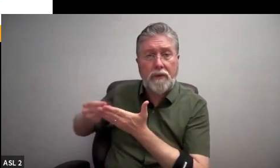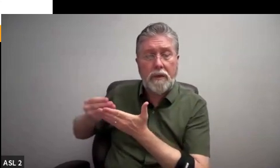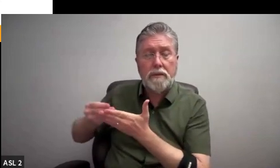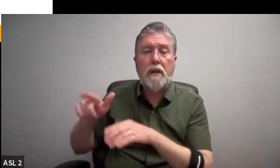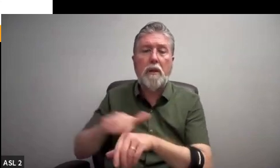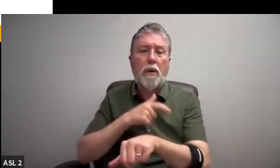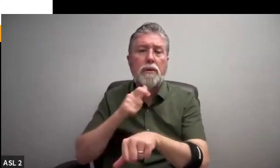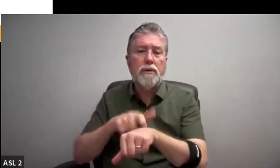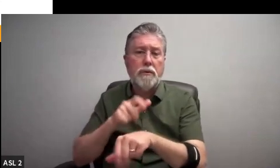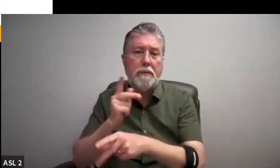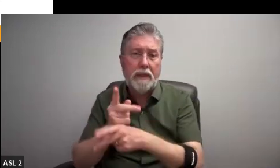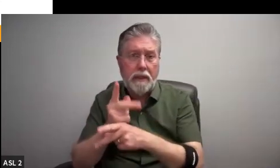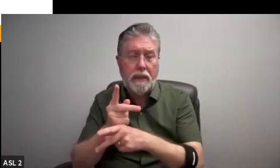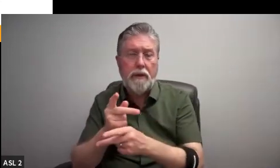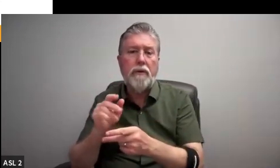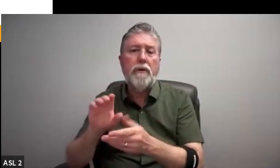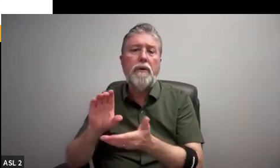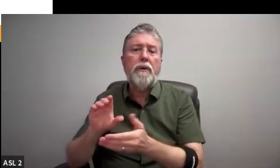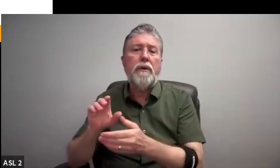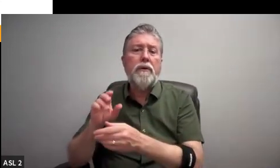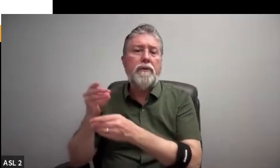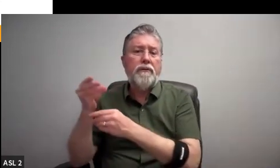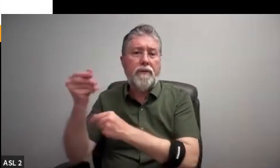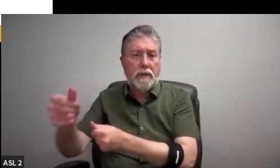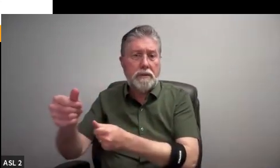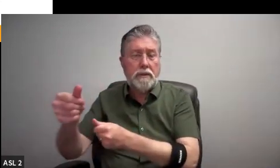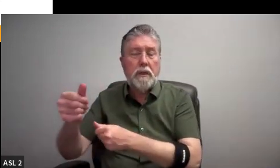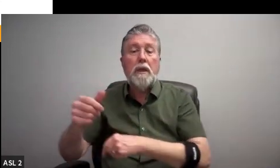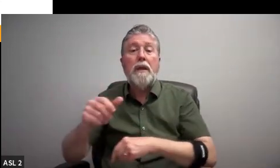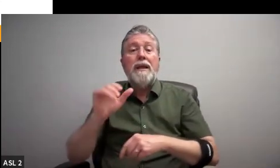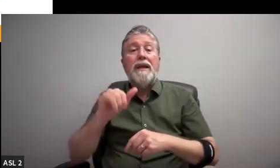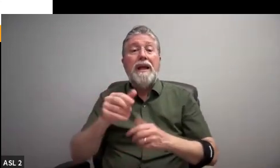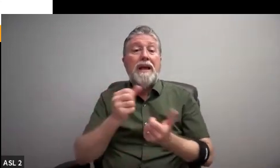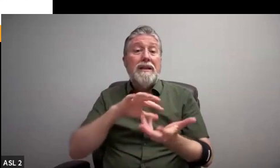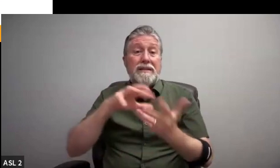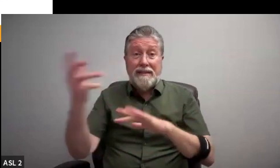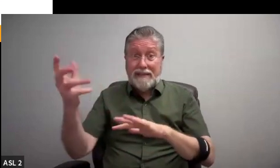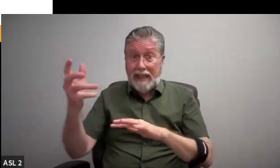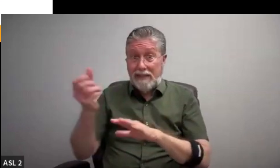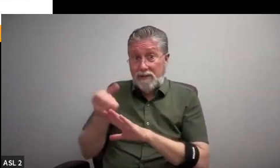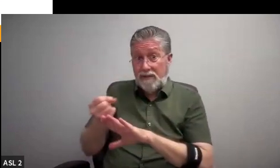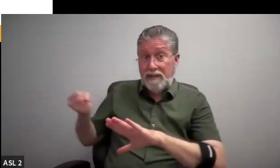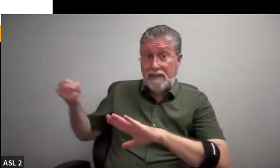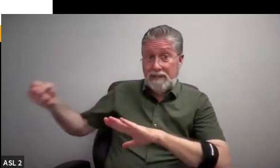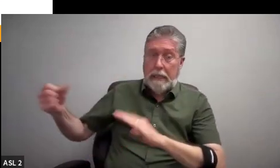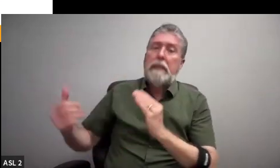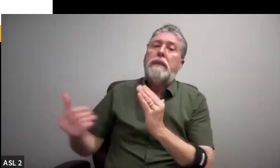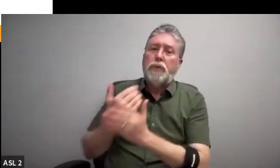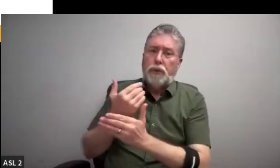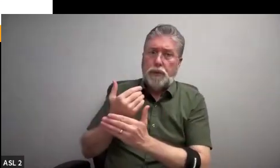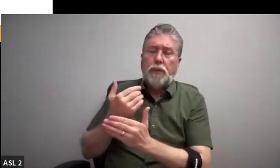allocations. The disaster set aside disclosure is new. In the new state plan guidance, definitions